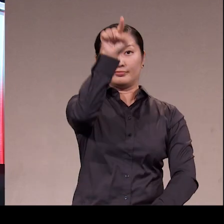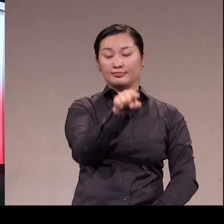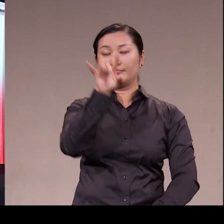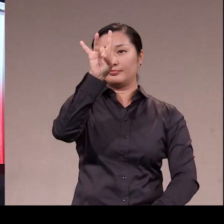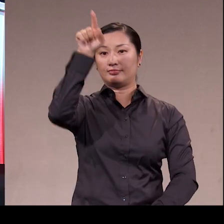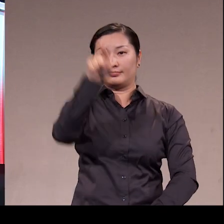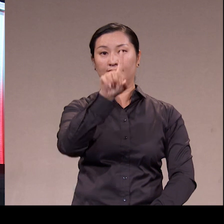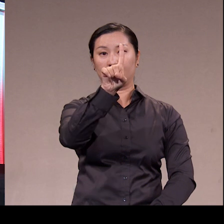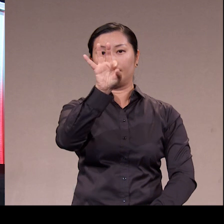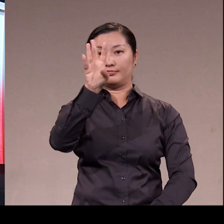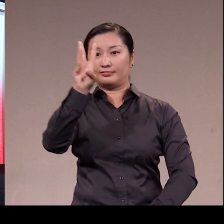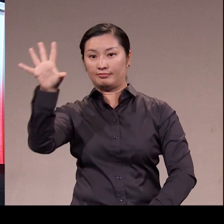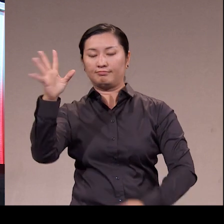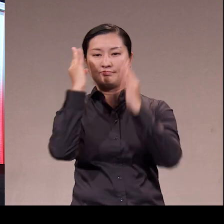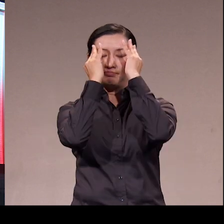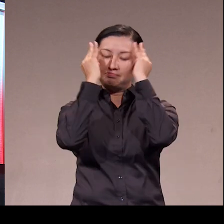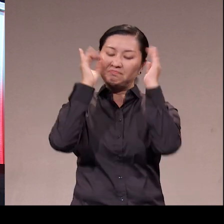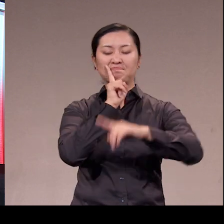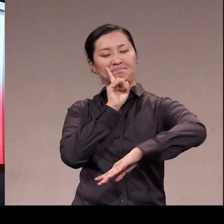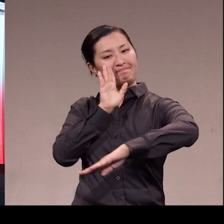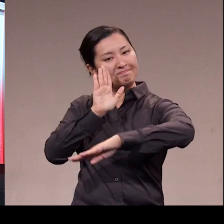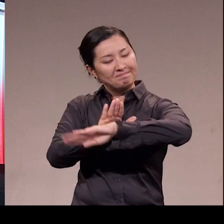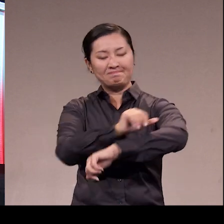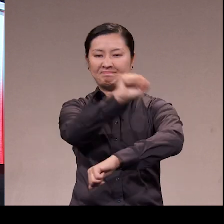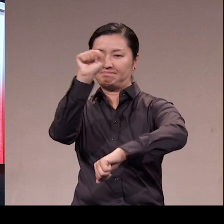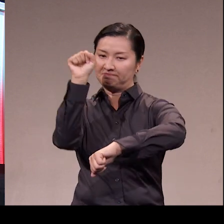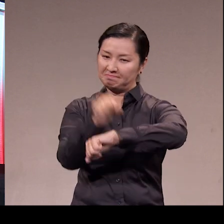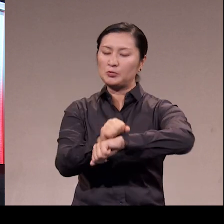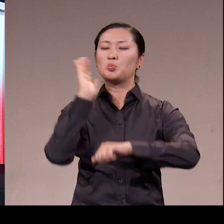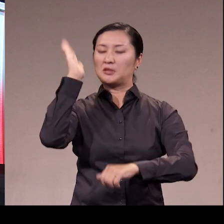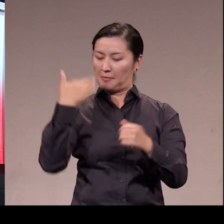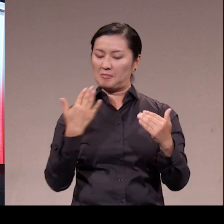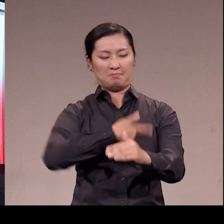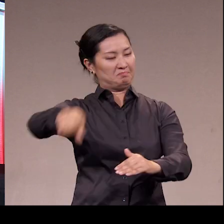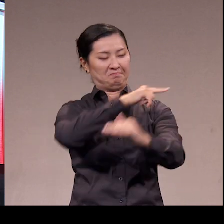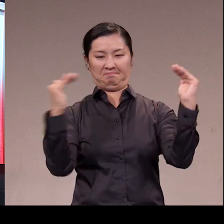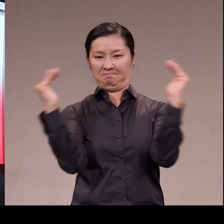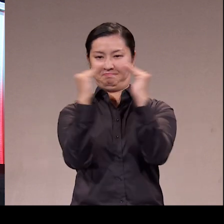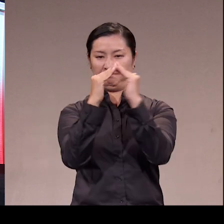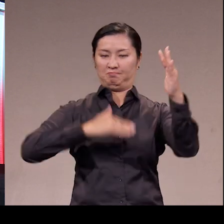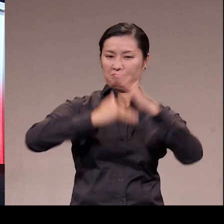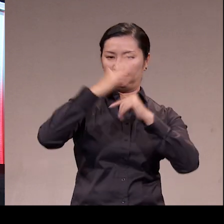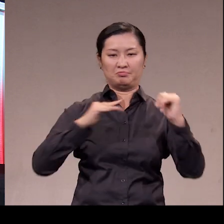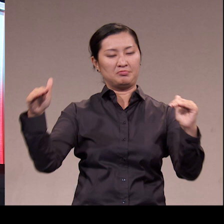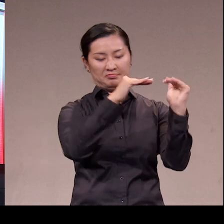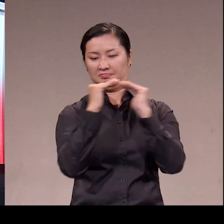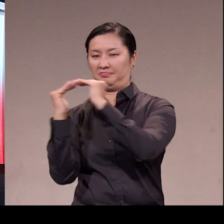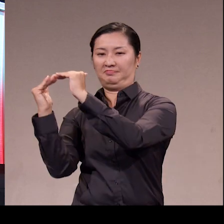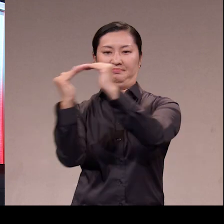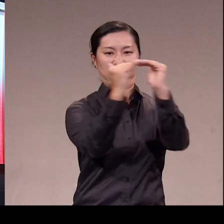all Singaporeans that we will have equal chance to progress. He said we are going